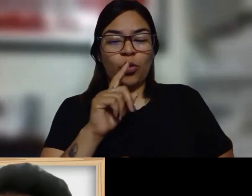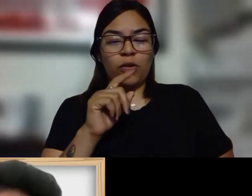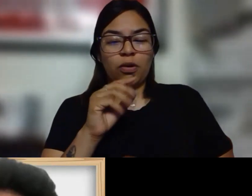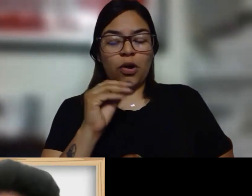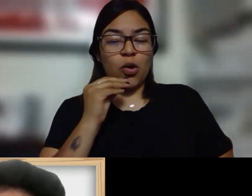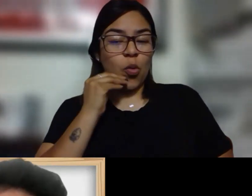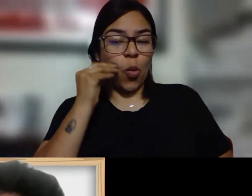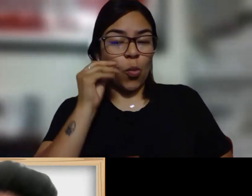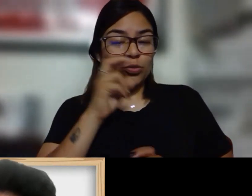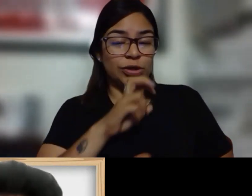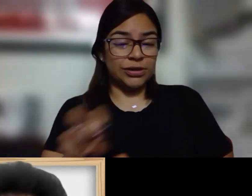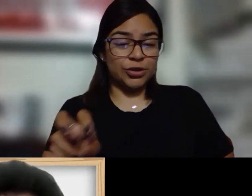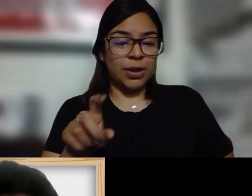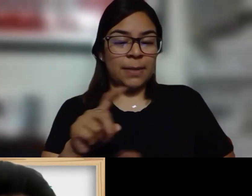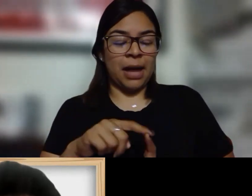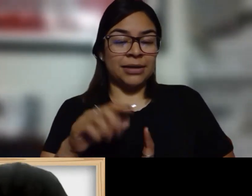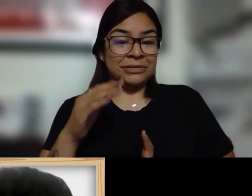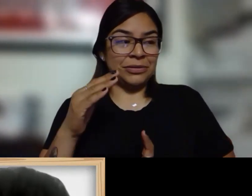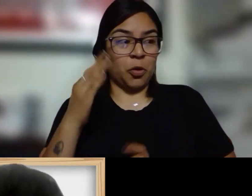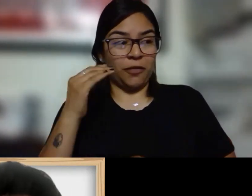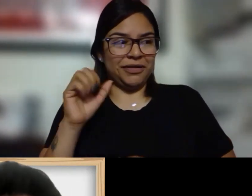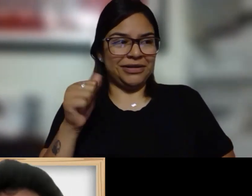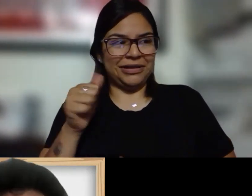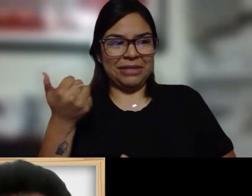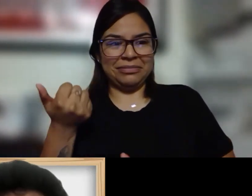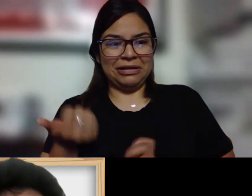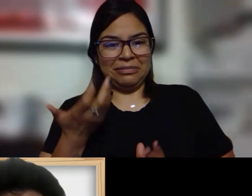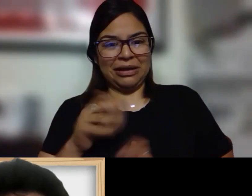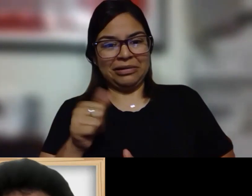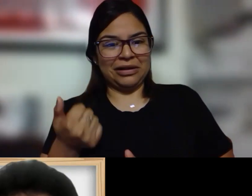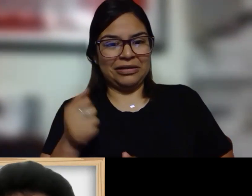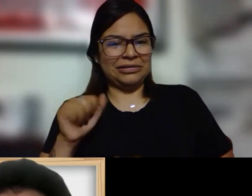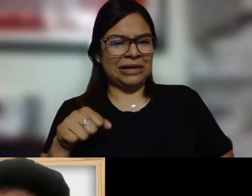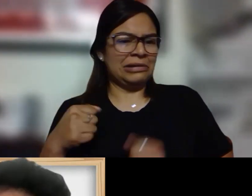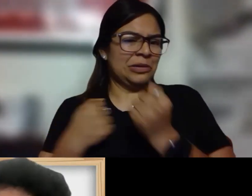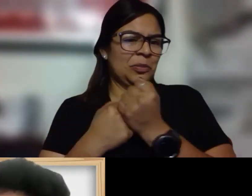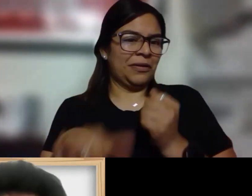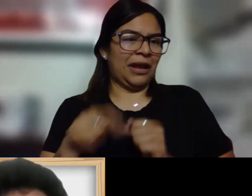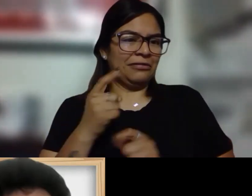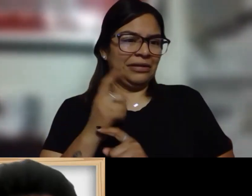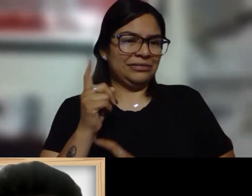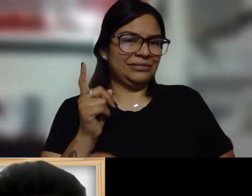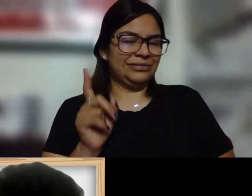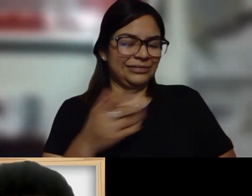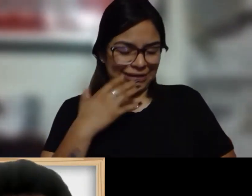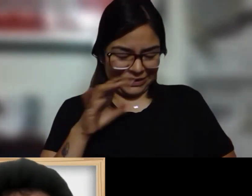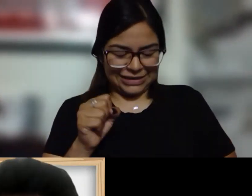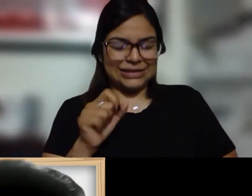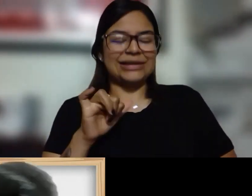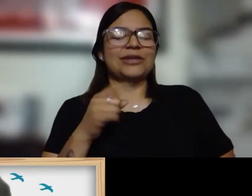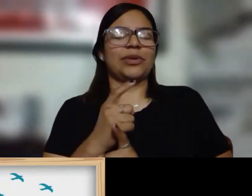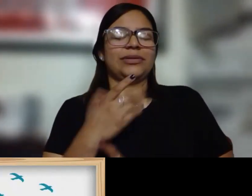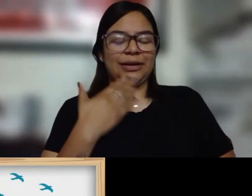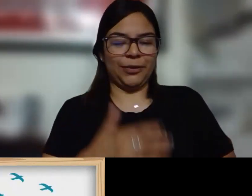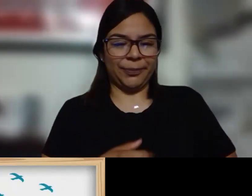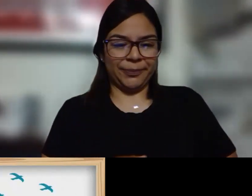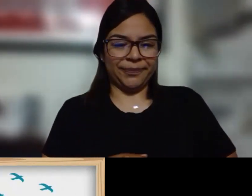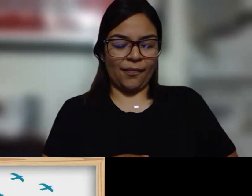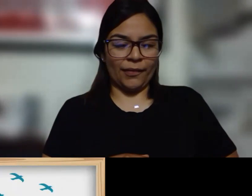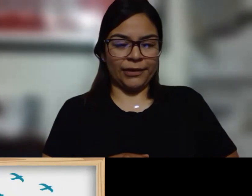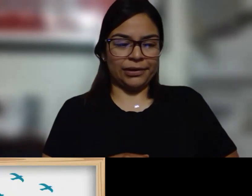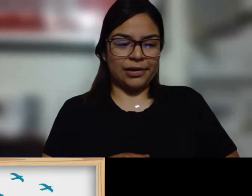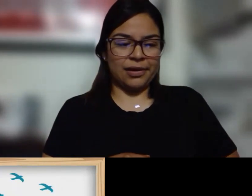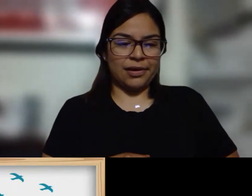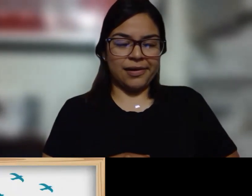I did but can a colleague back me up thanks Carl yes I believe so Wilson uh yeah this is Wilson I